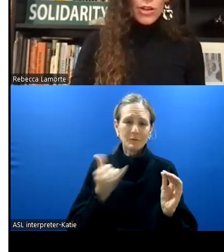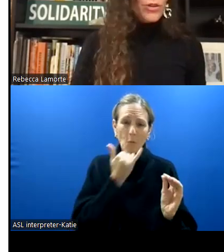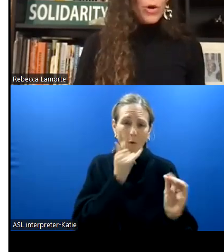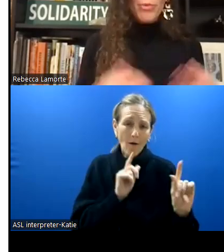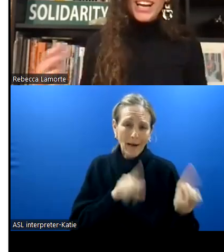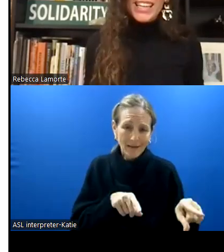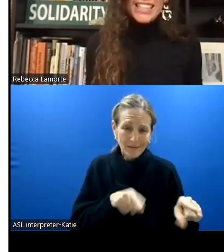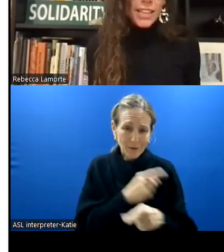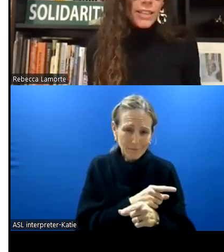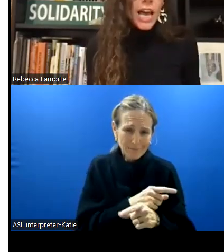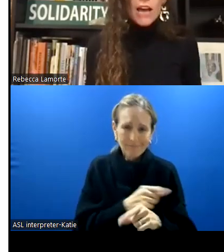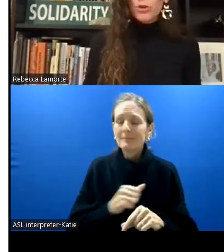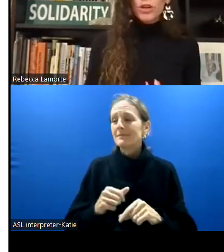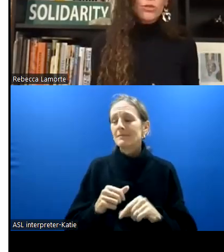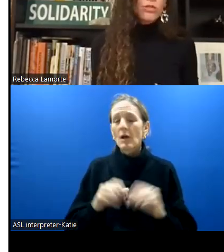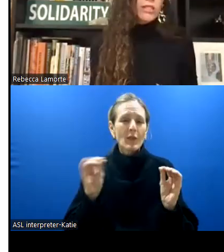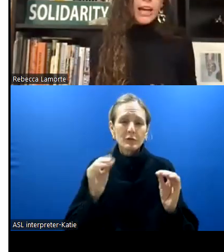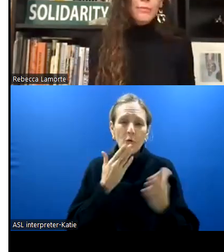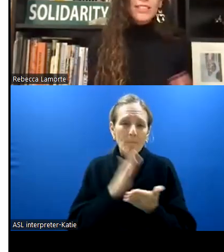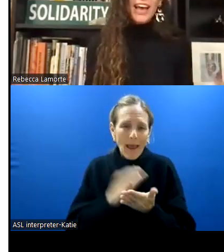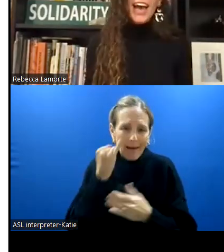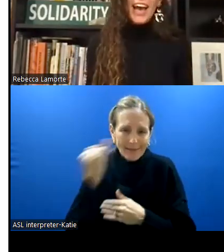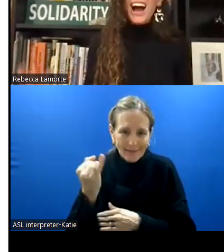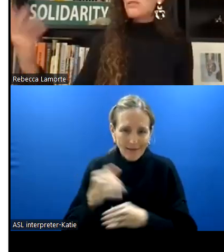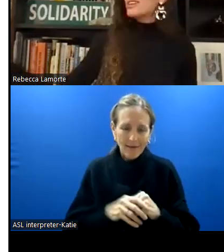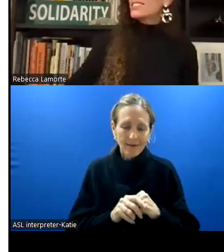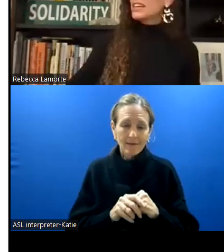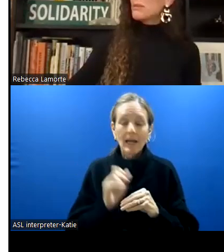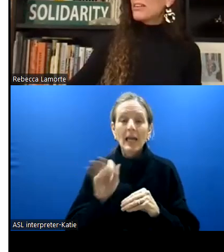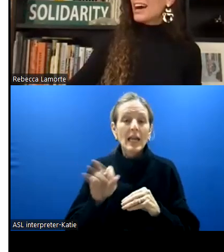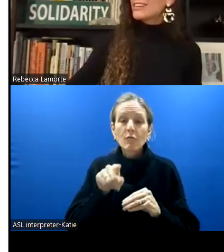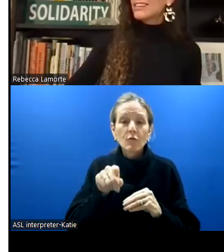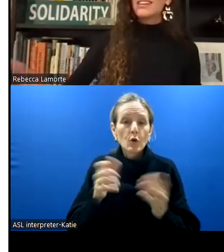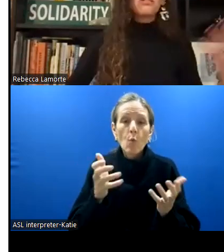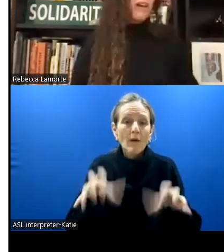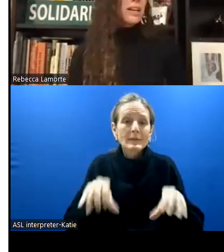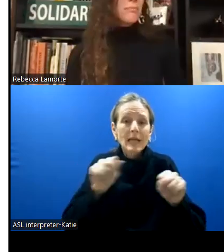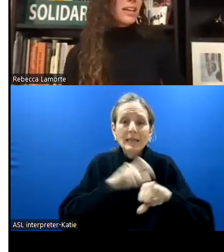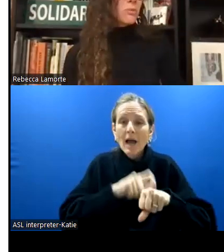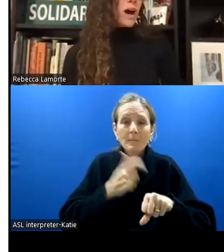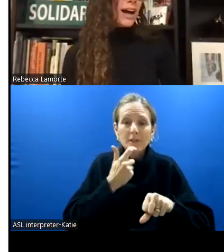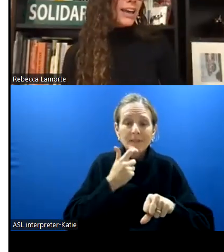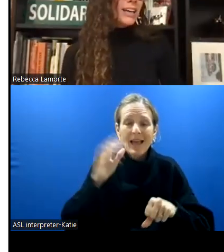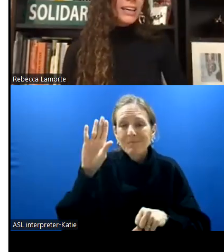There are no bad ideas. If you wanna use this time to say, "Hey, I was thinking about X, and I don't know how to make it Y.